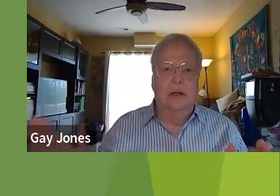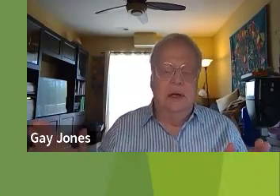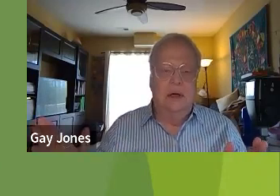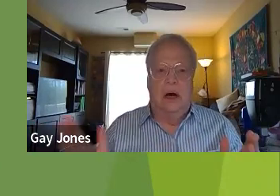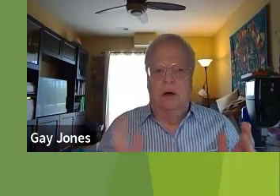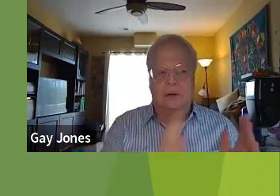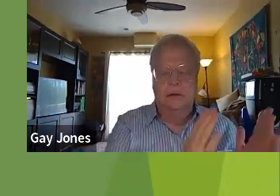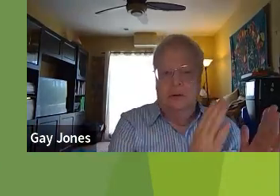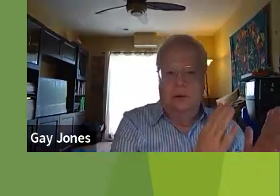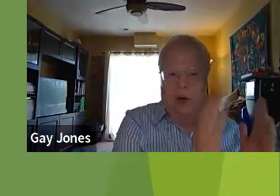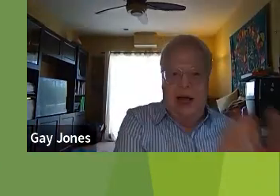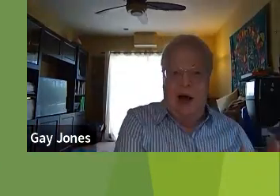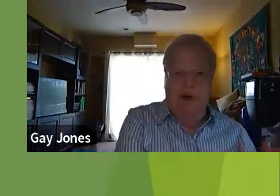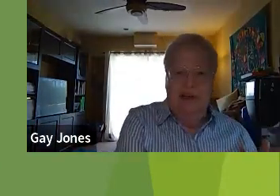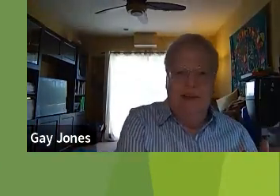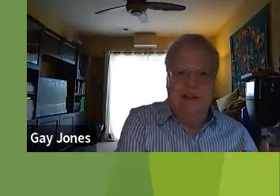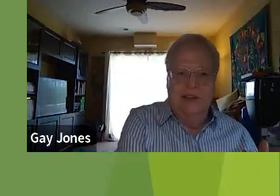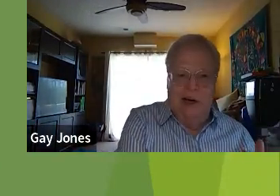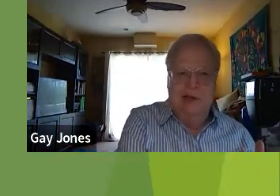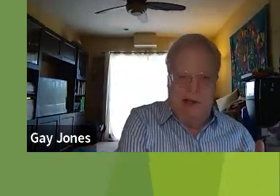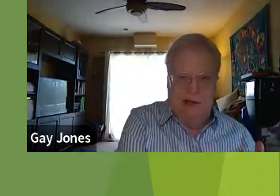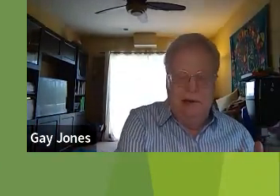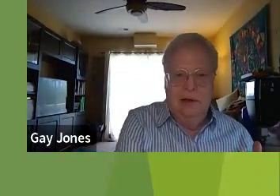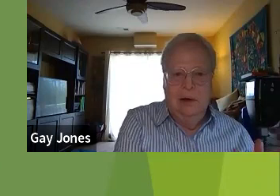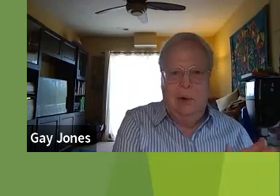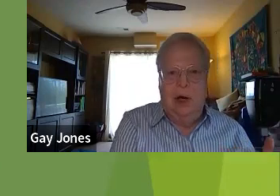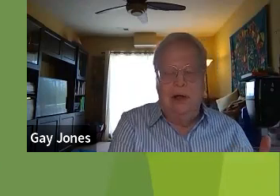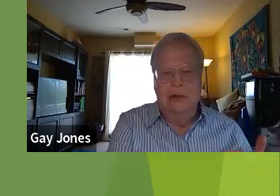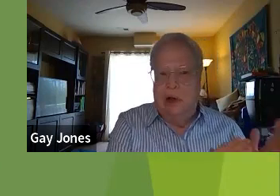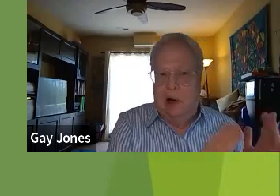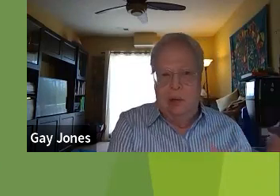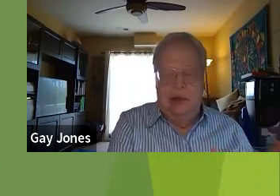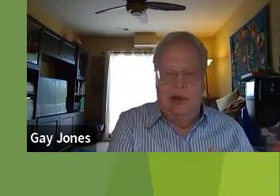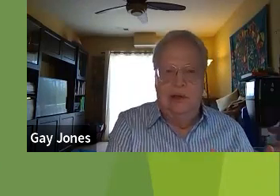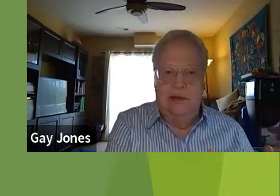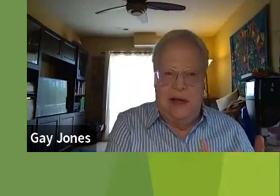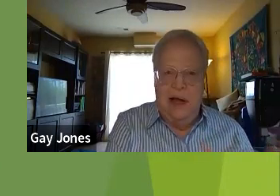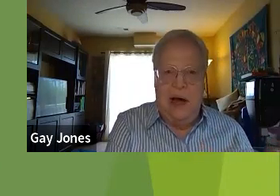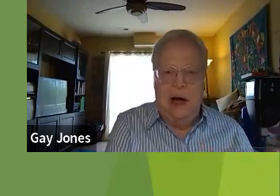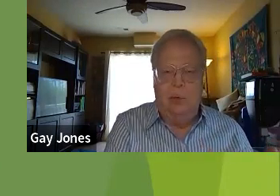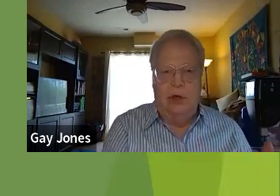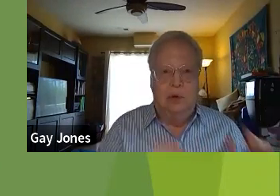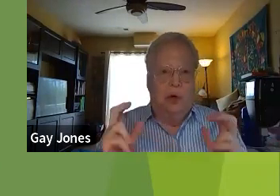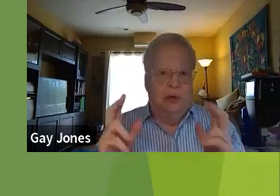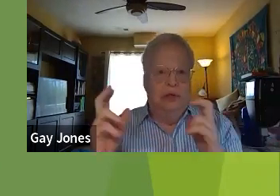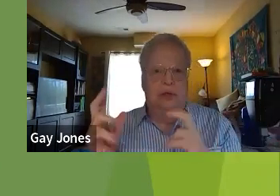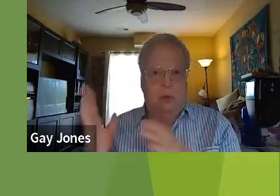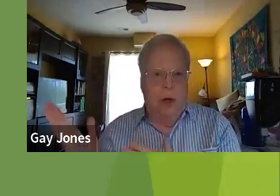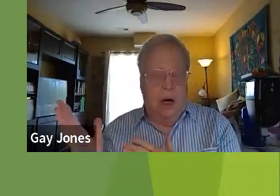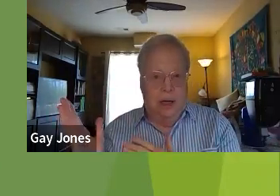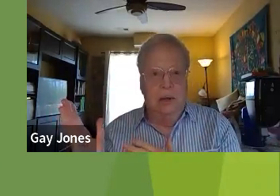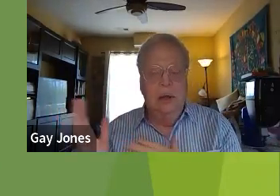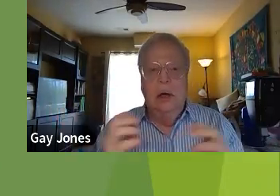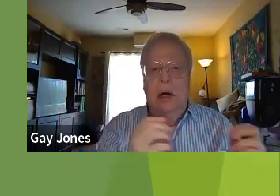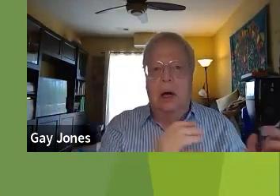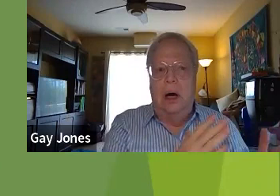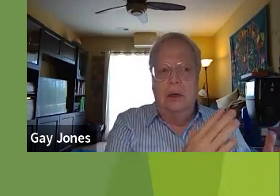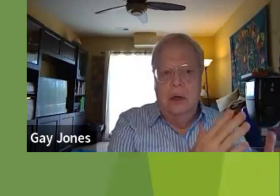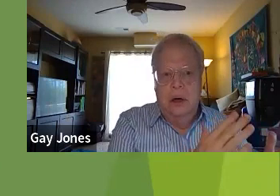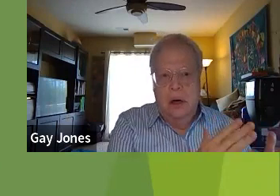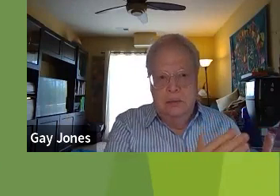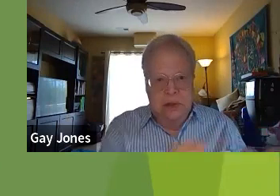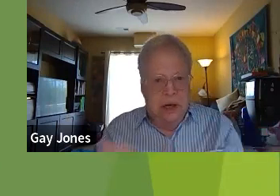anything else, what happened in 1990 was the only thing that they had was "the TTY," and